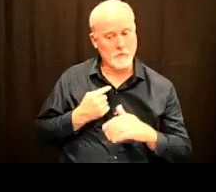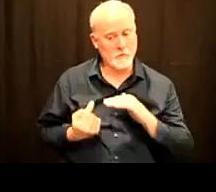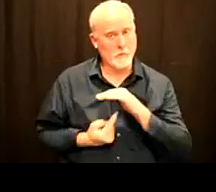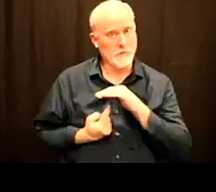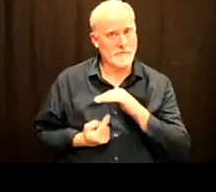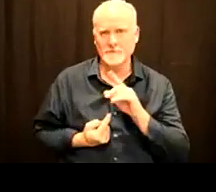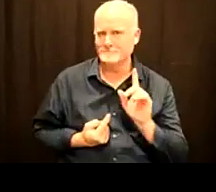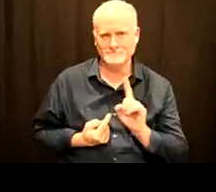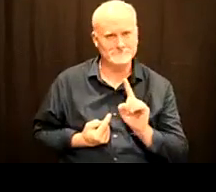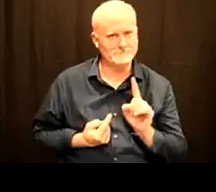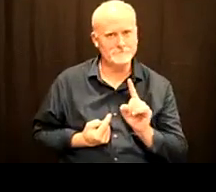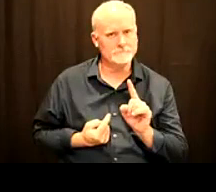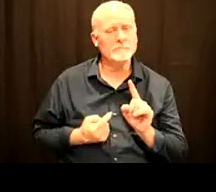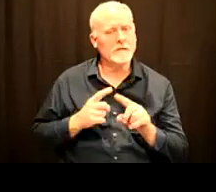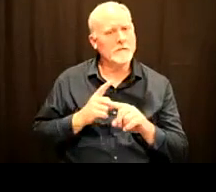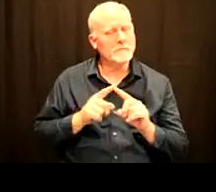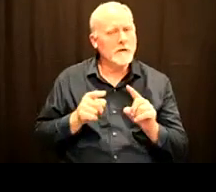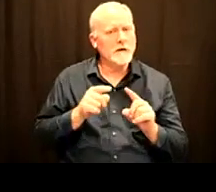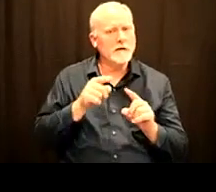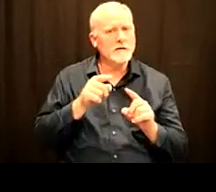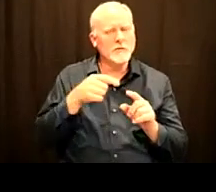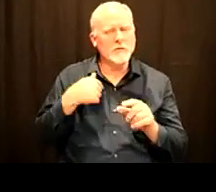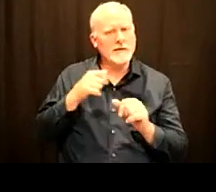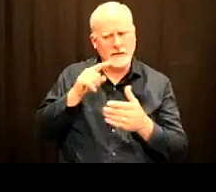but it does allow for further contact tracing of known positive cases